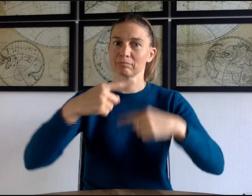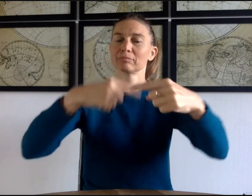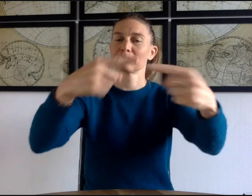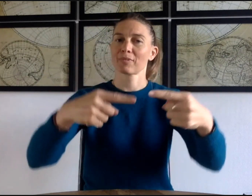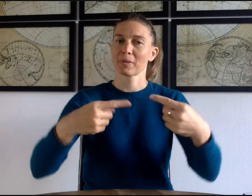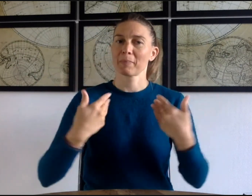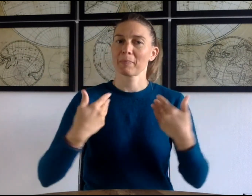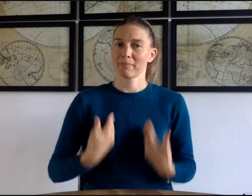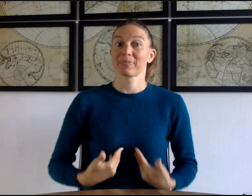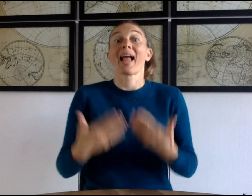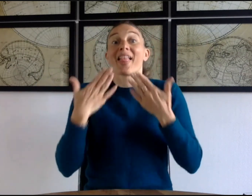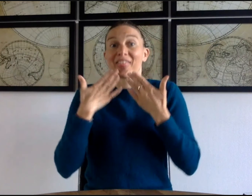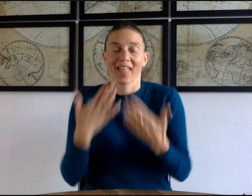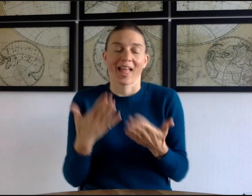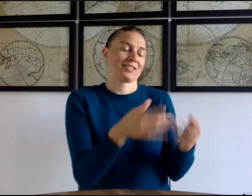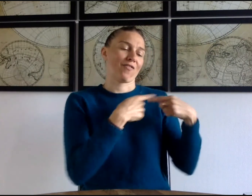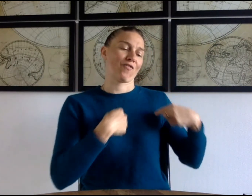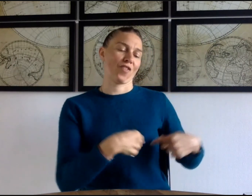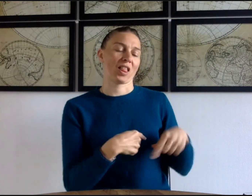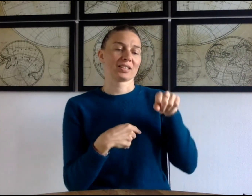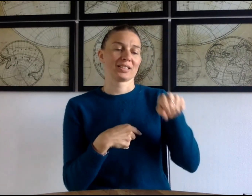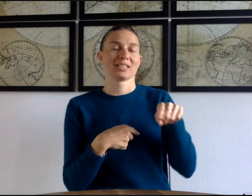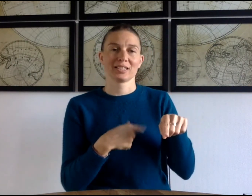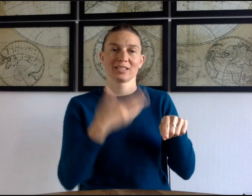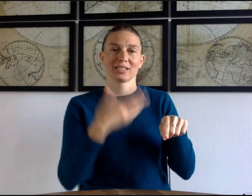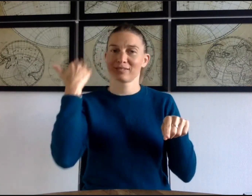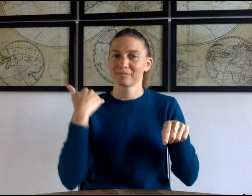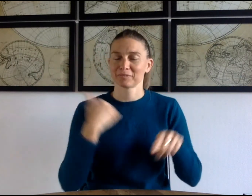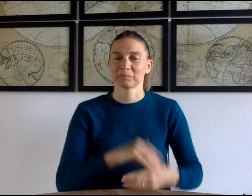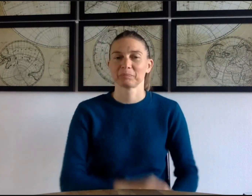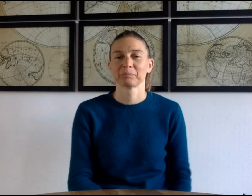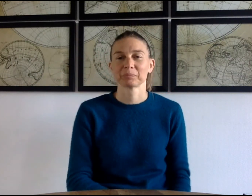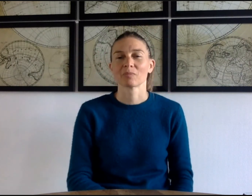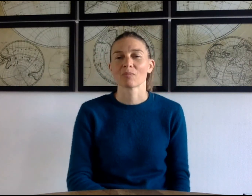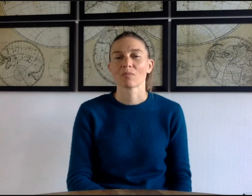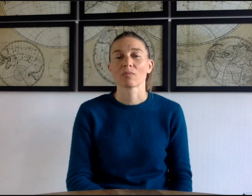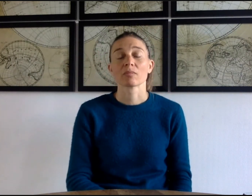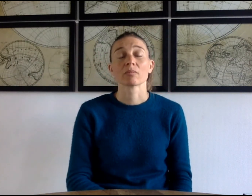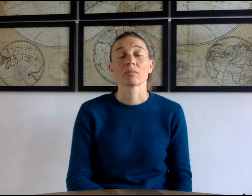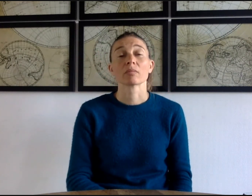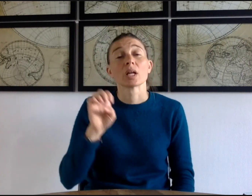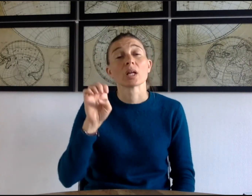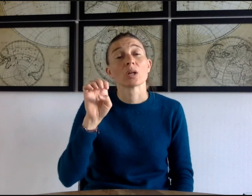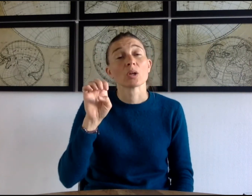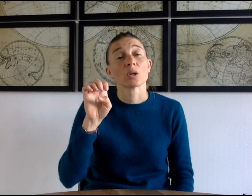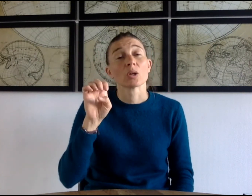And the European Solidarity Corps as it is now,